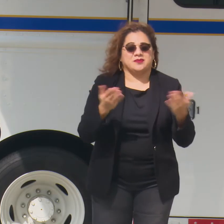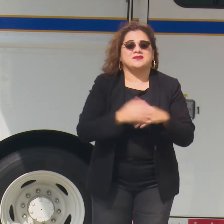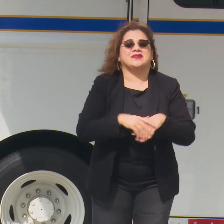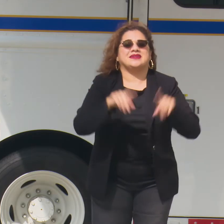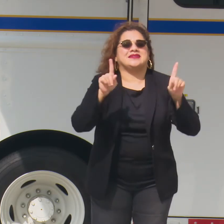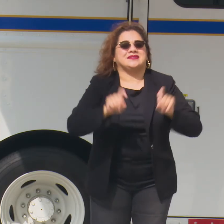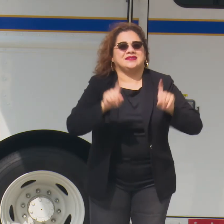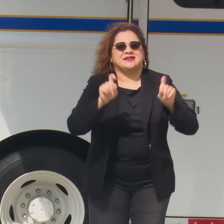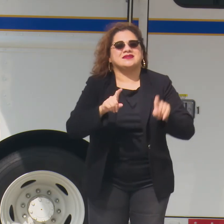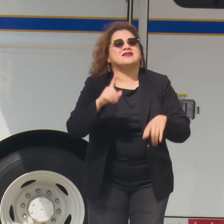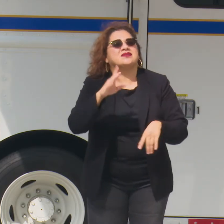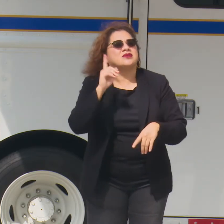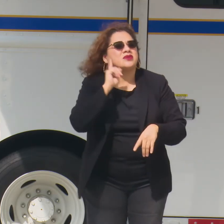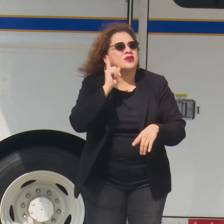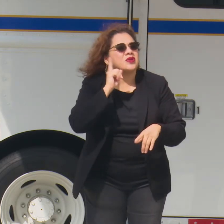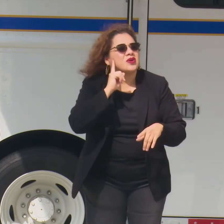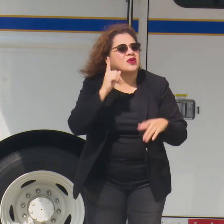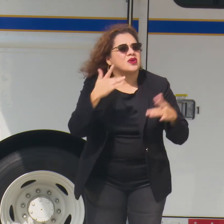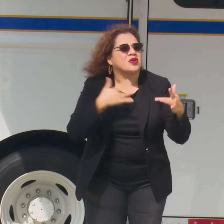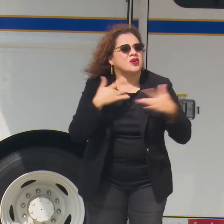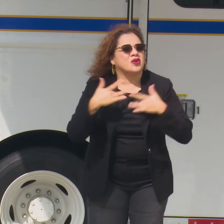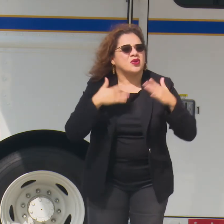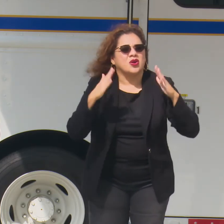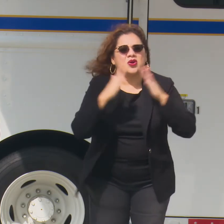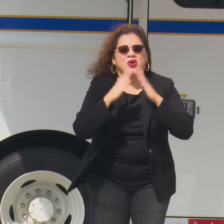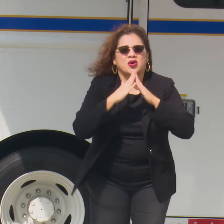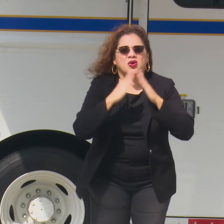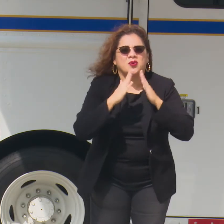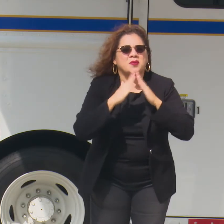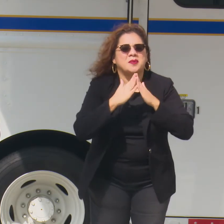concerns in our community, the fear of being tested but I want to